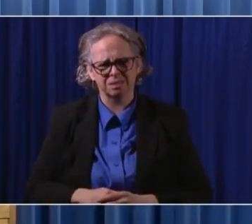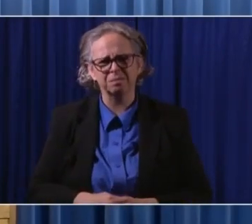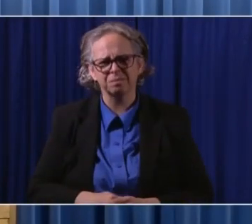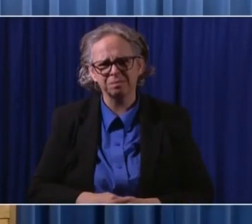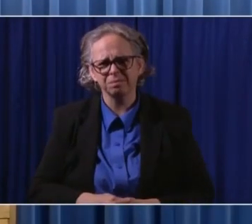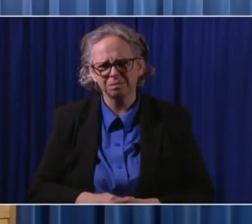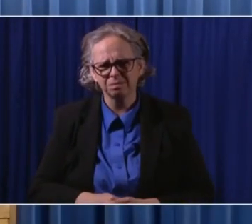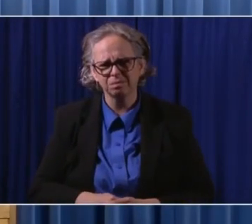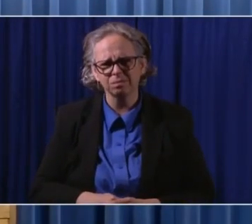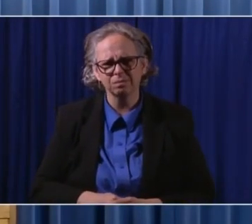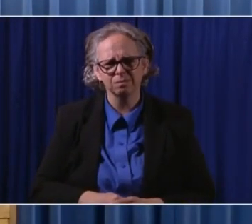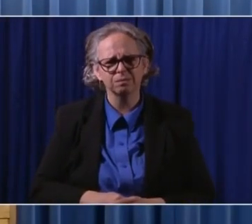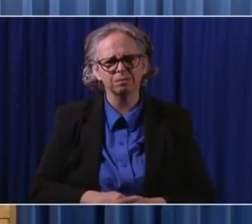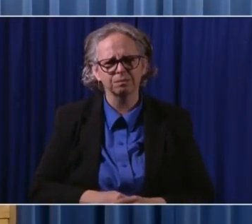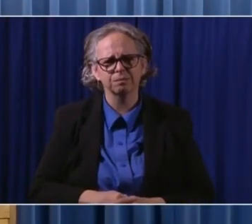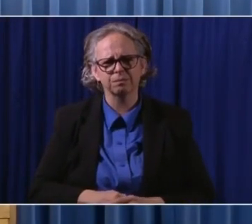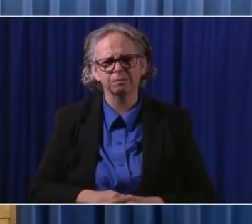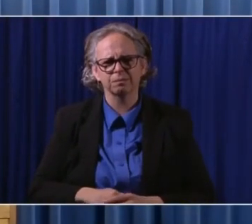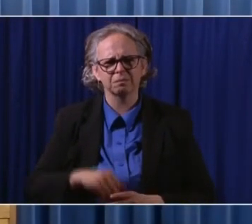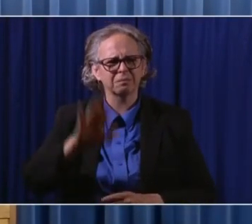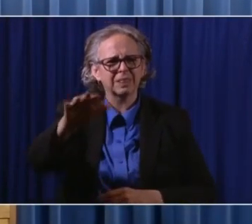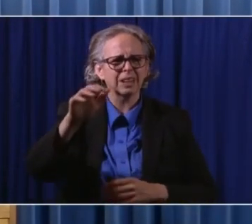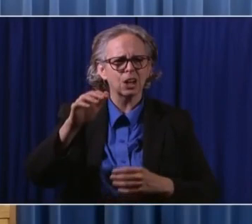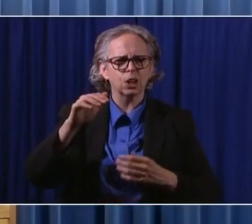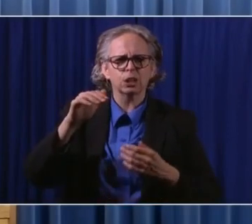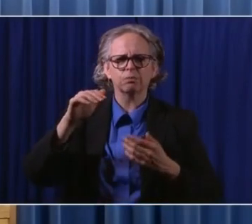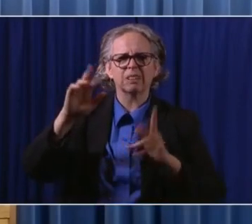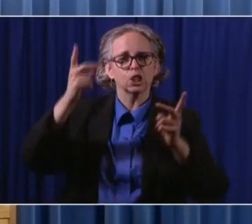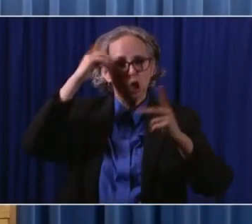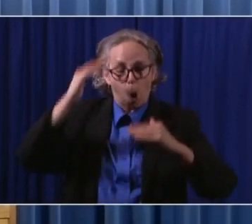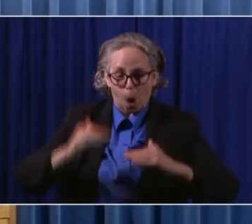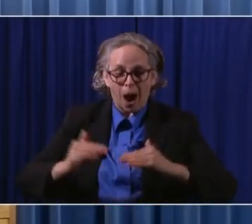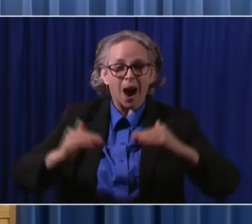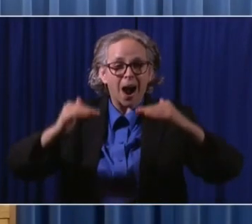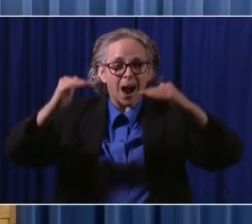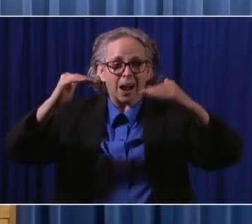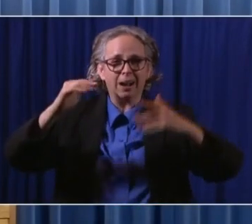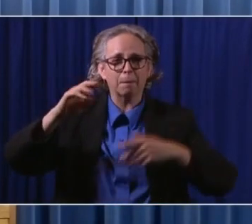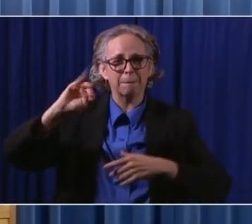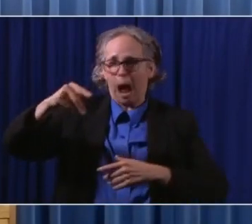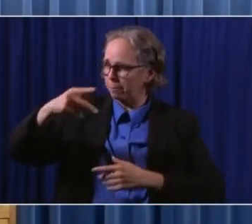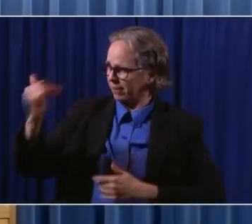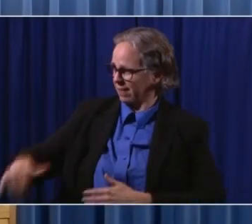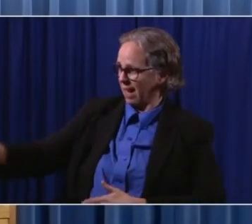6.4% WHICH IS THE HIGHEST SINCE MAY 25th, SINCE MAY 25th.